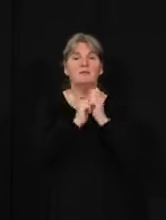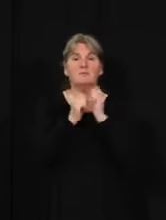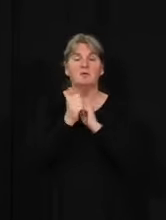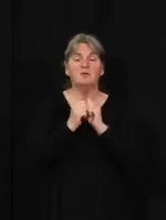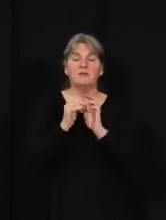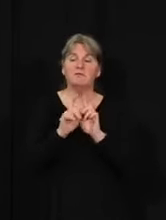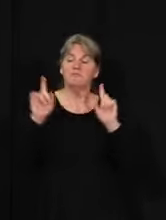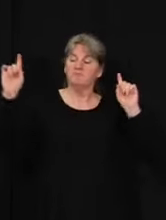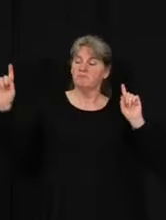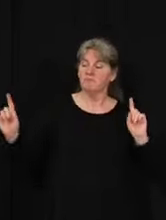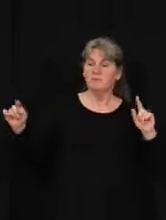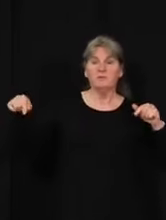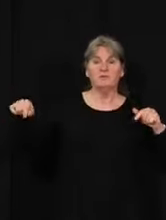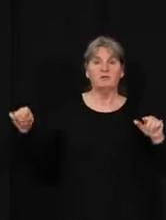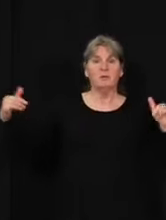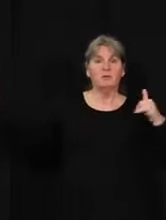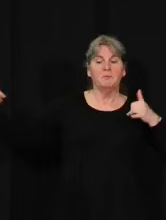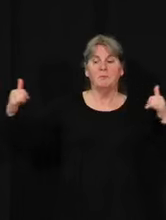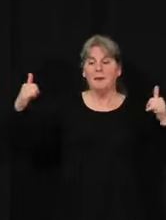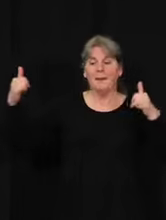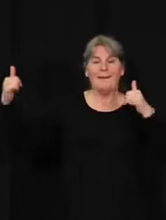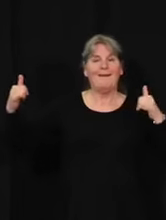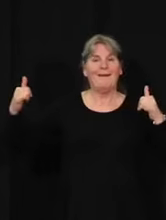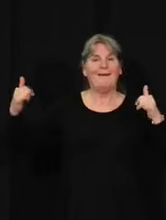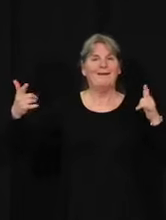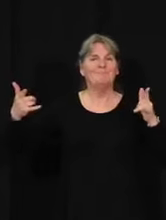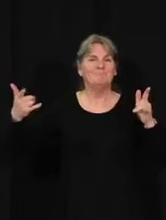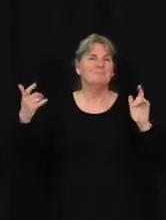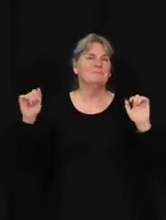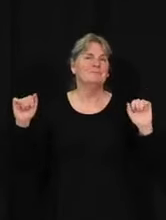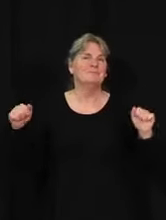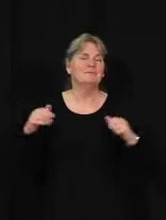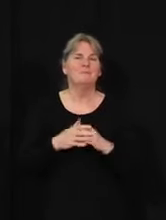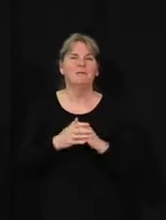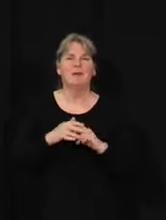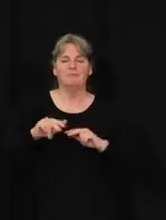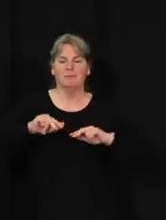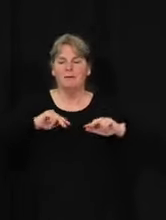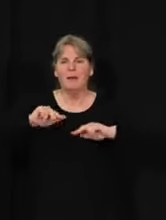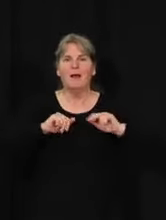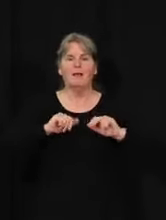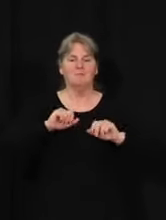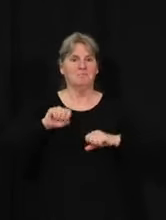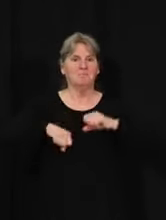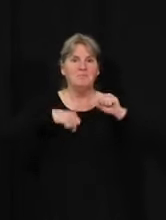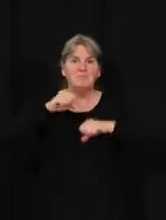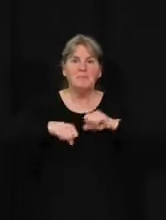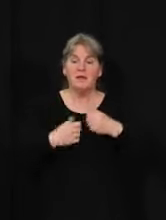and you can observe spacing or if you have, say, hiking or bicycle riding as part of these